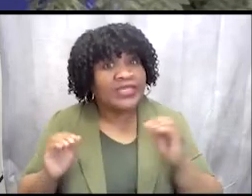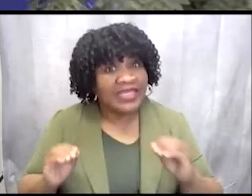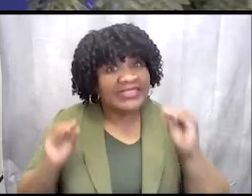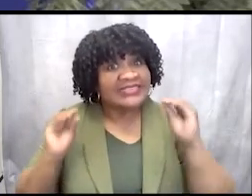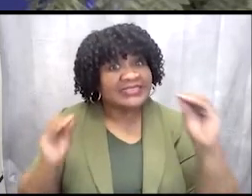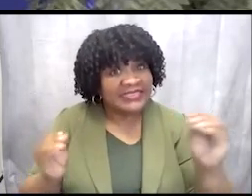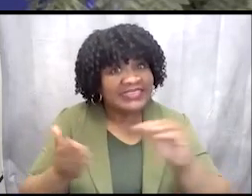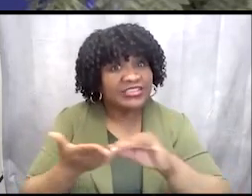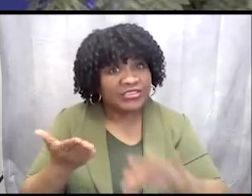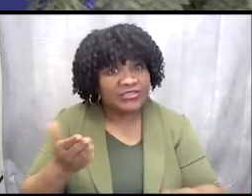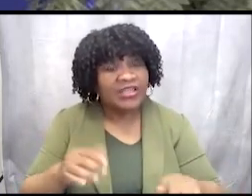and it's a lifelong skill.